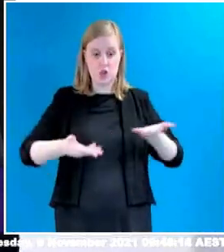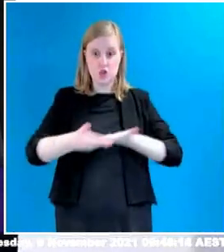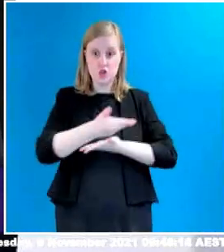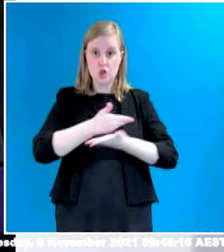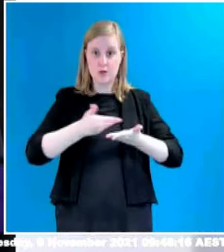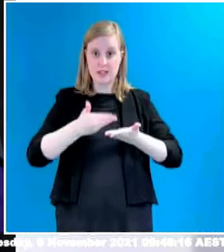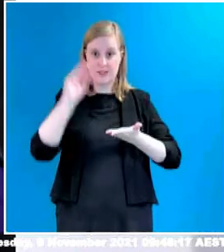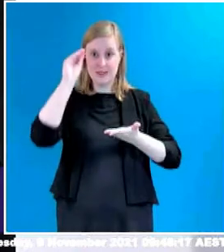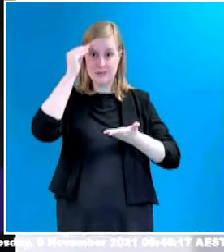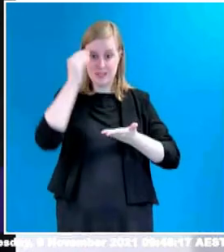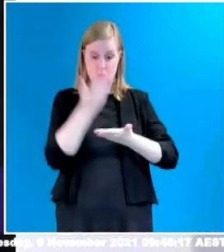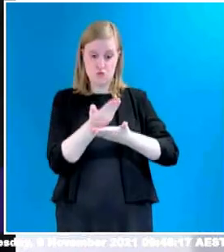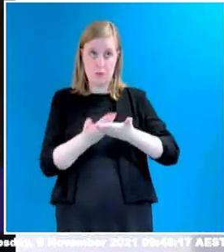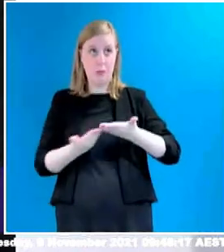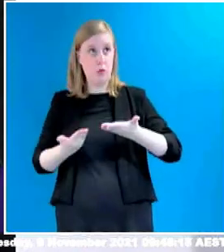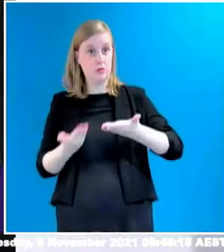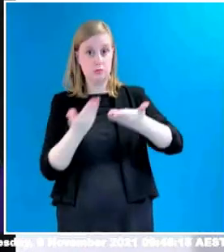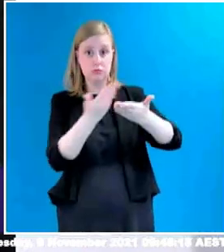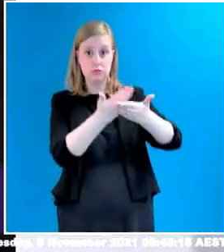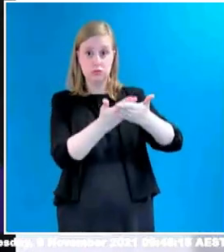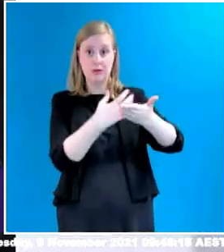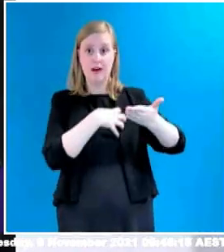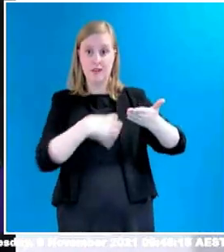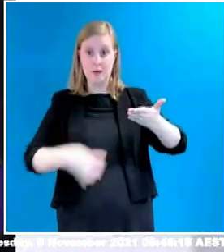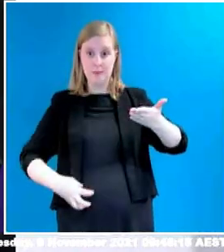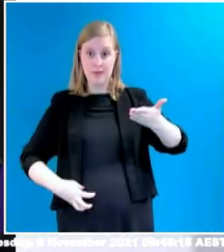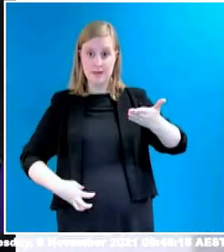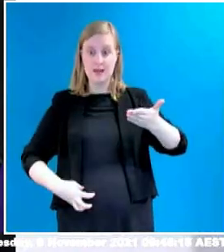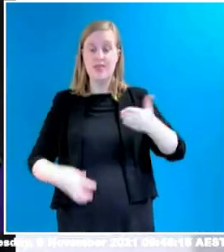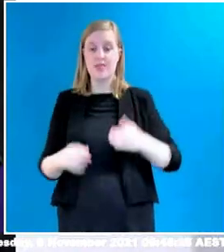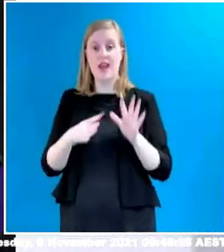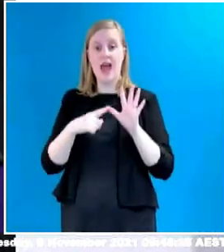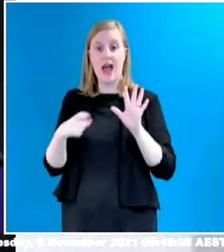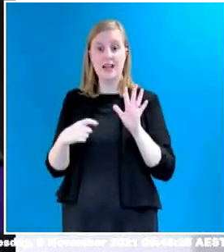government, it was then for the ACT Government to decide what the form of